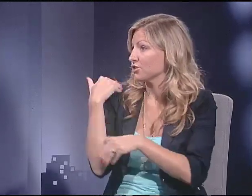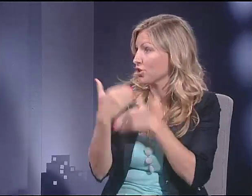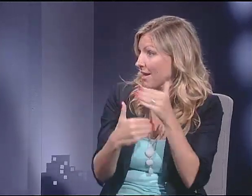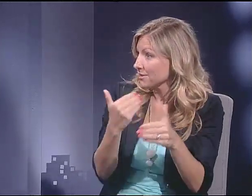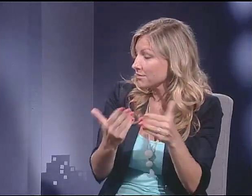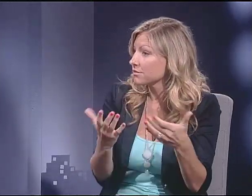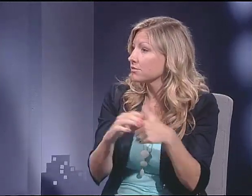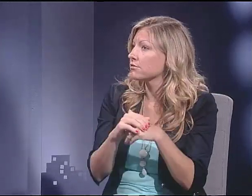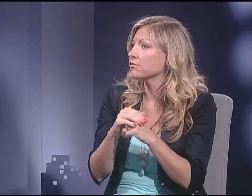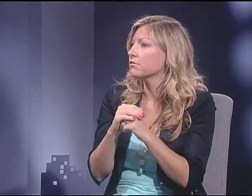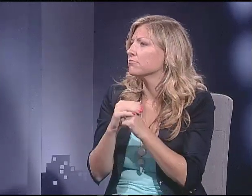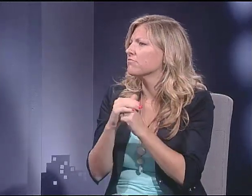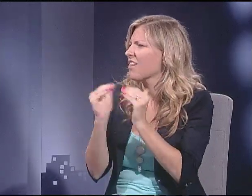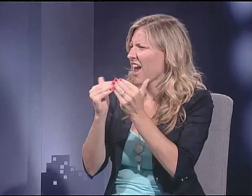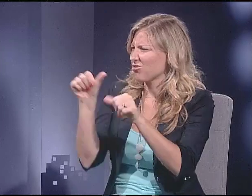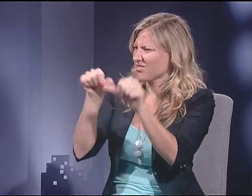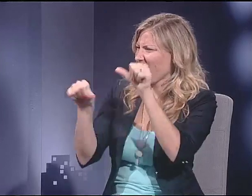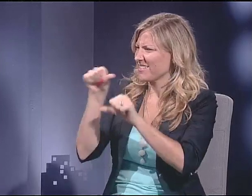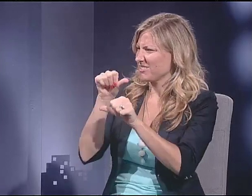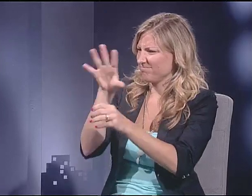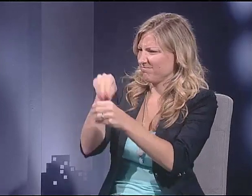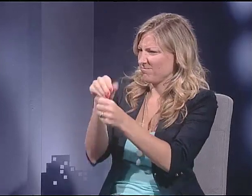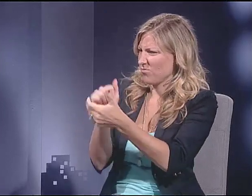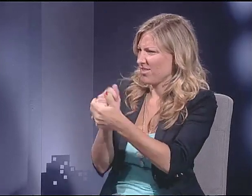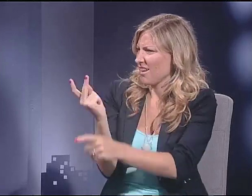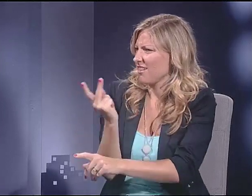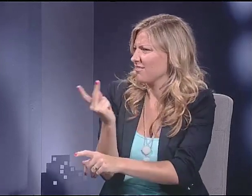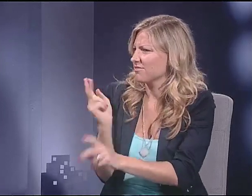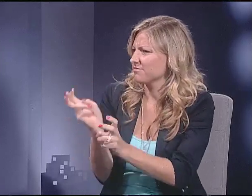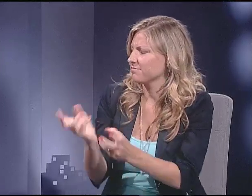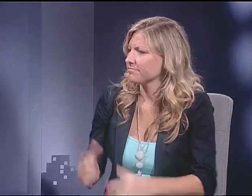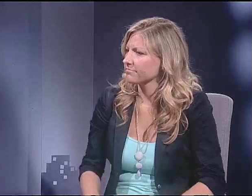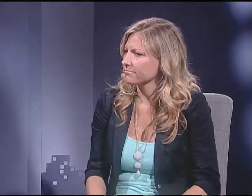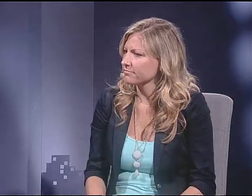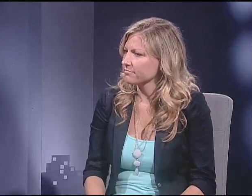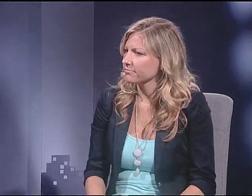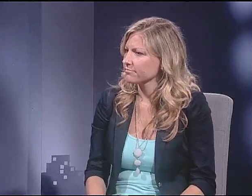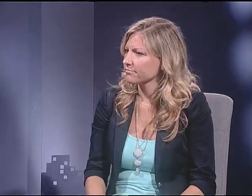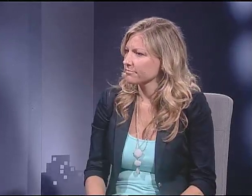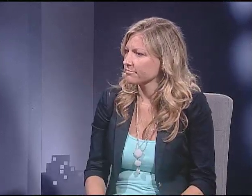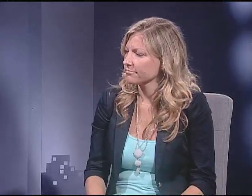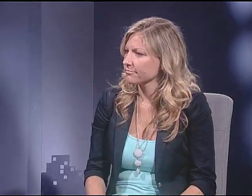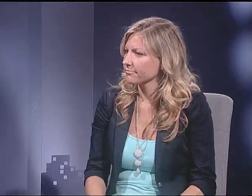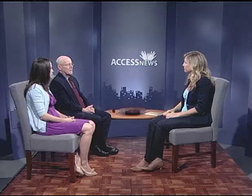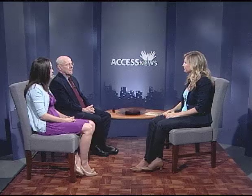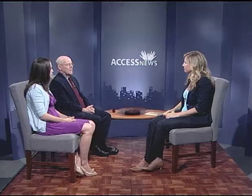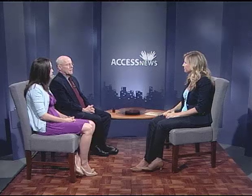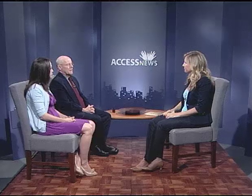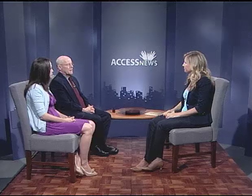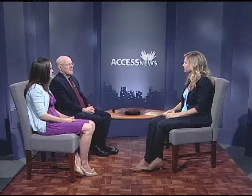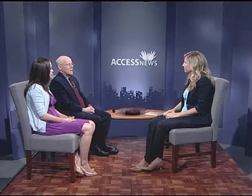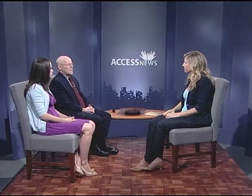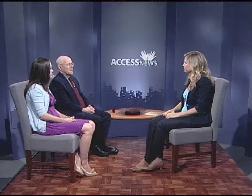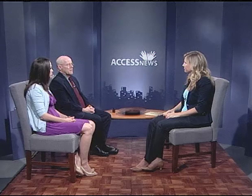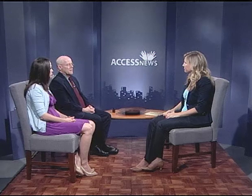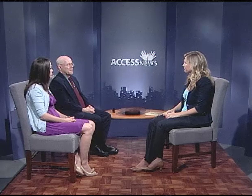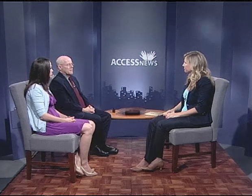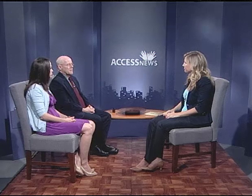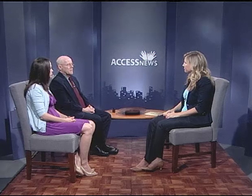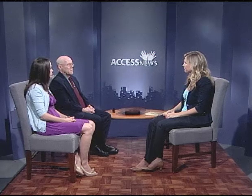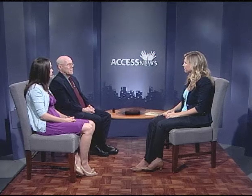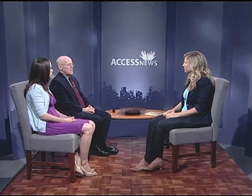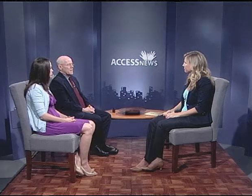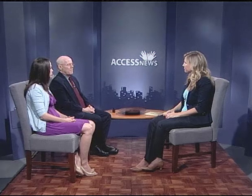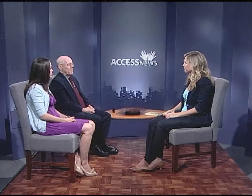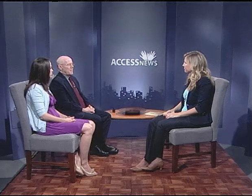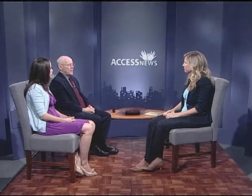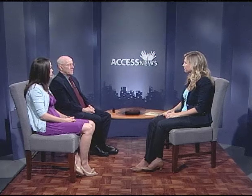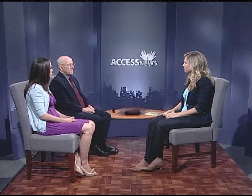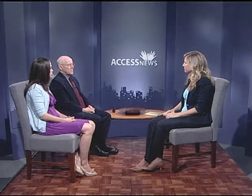between politics and genetics and how science is involved?